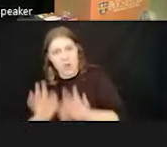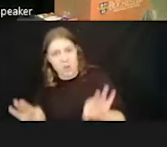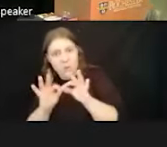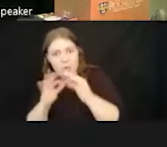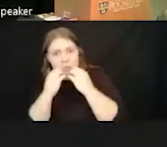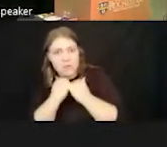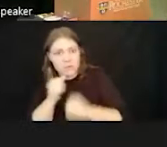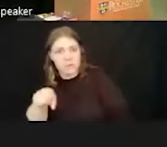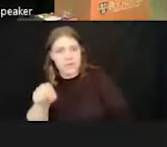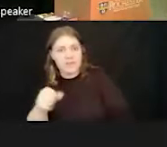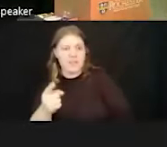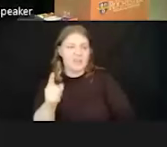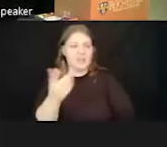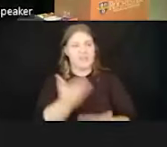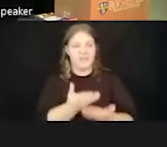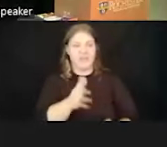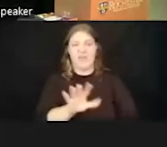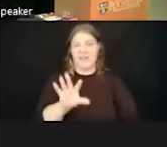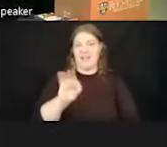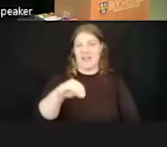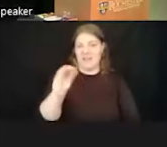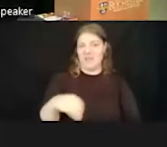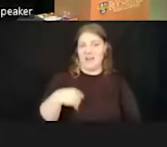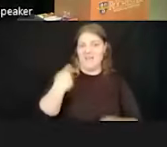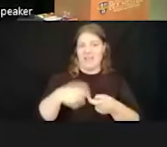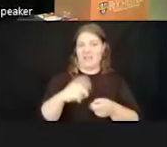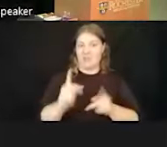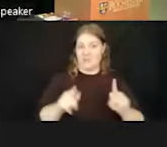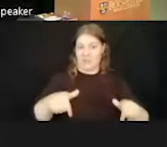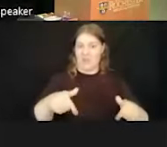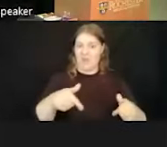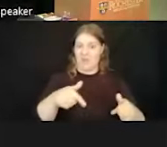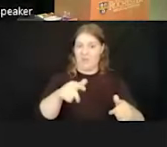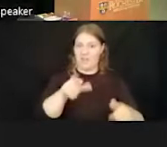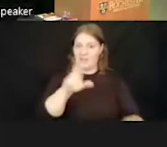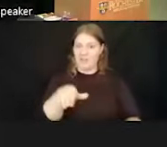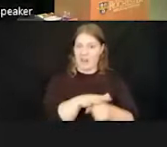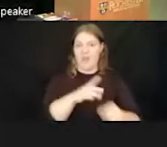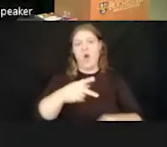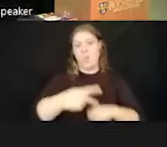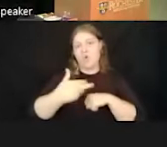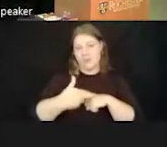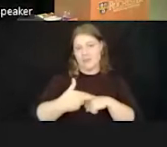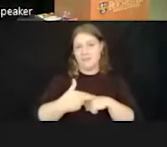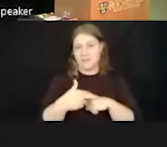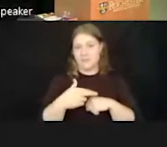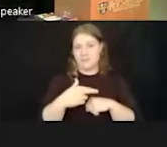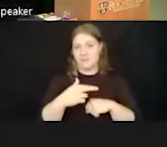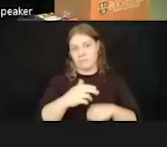about 90% of the Latinos in the Rochester area are Puerto Rican um such as myself and I think